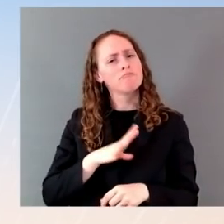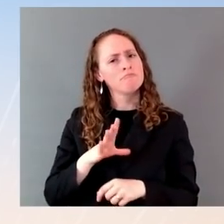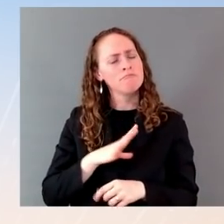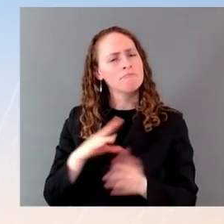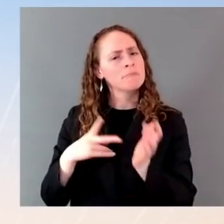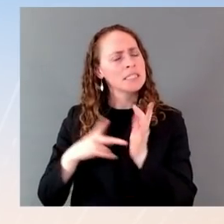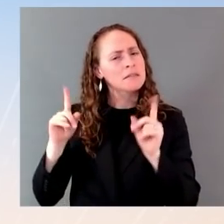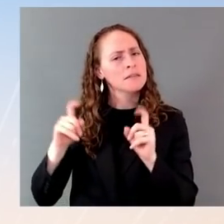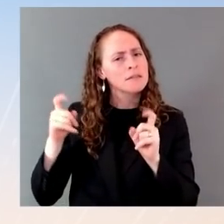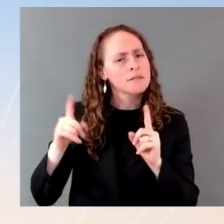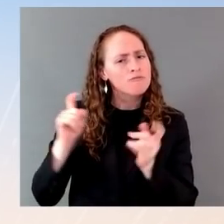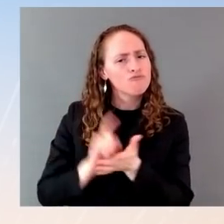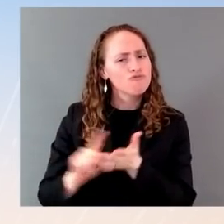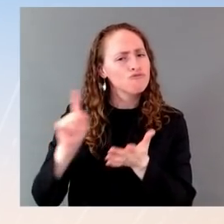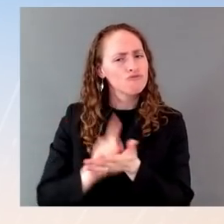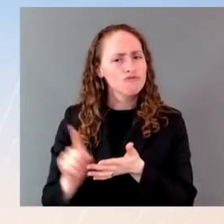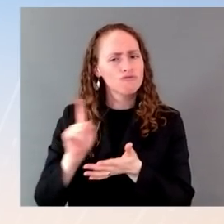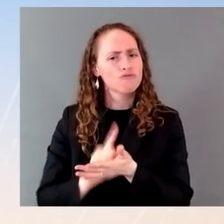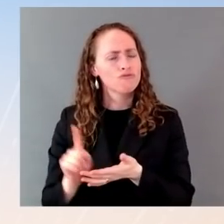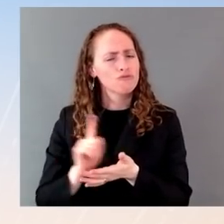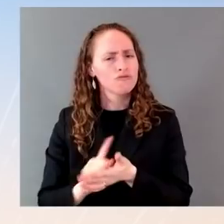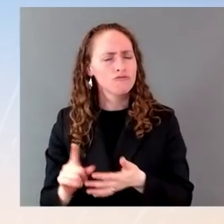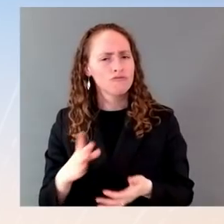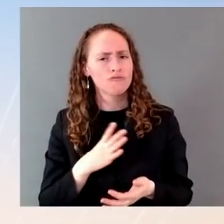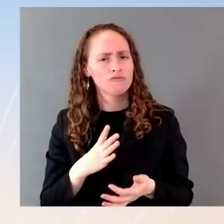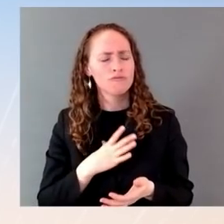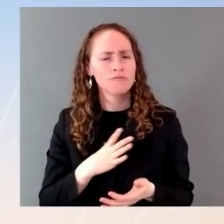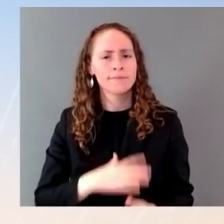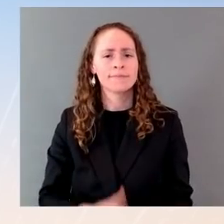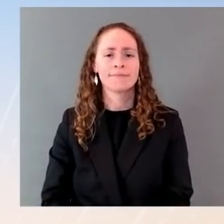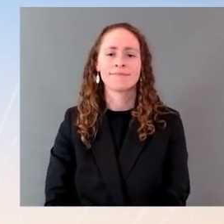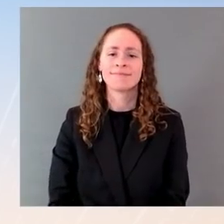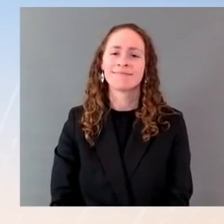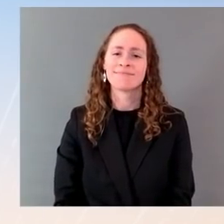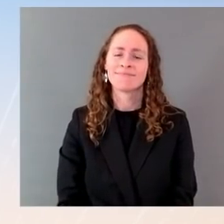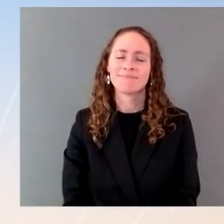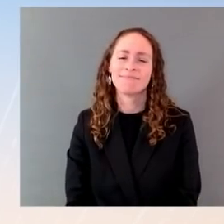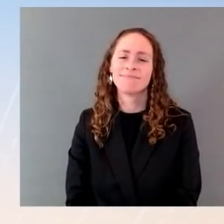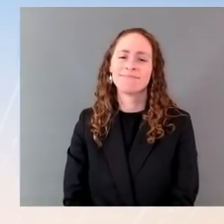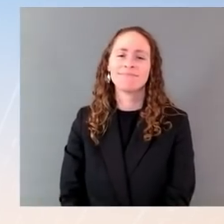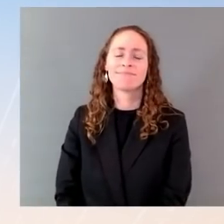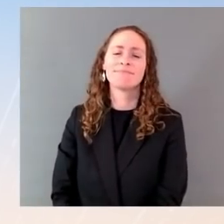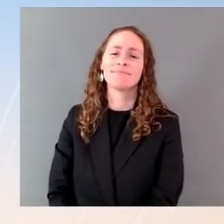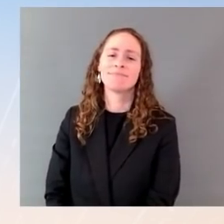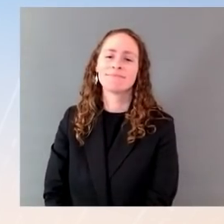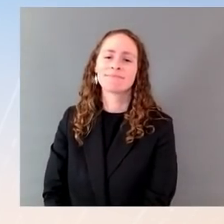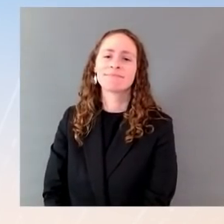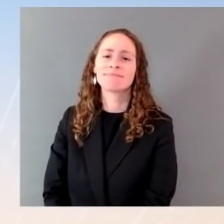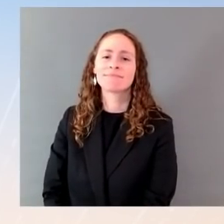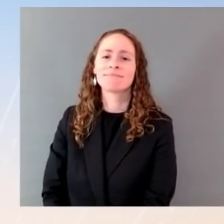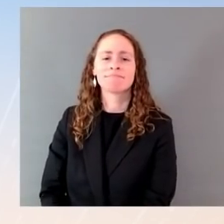having them test once a week is quite reasonable as we're thinking about how to protect our workplaces,